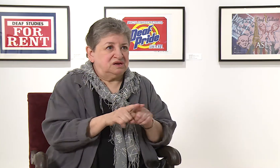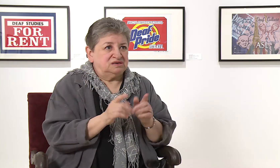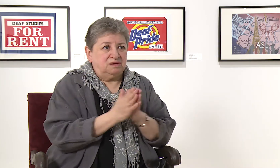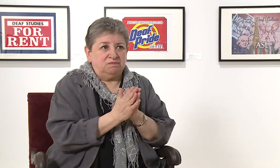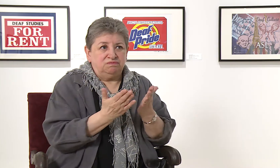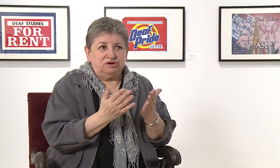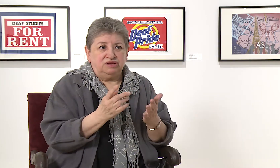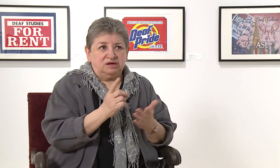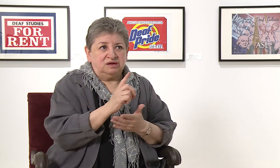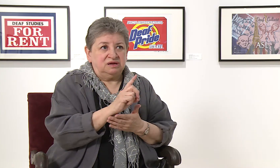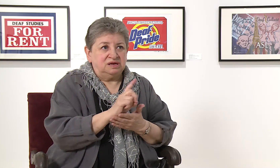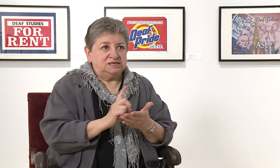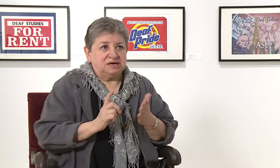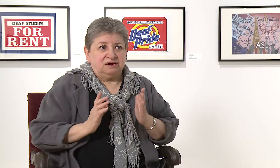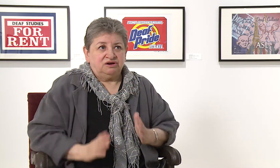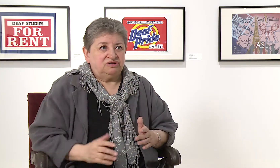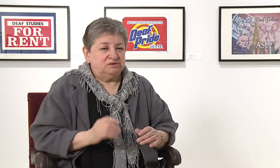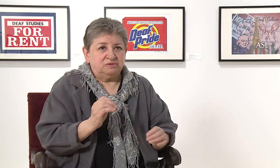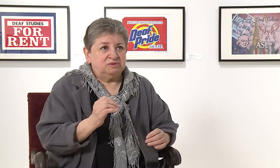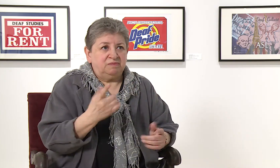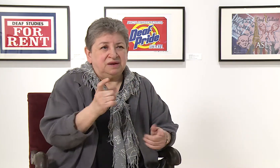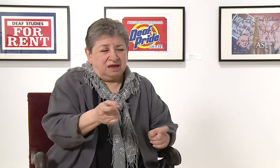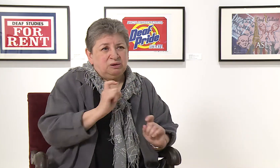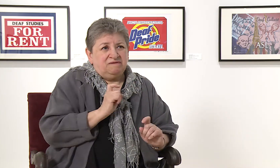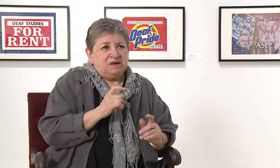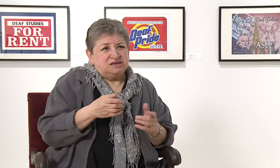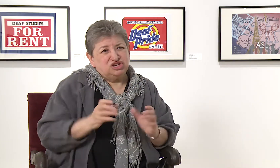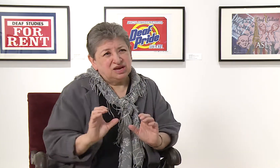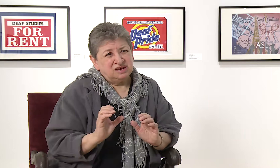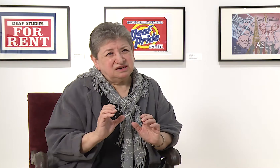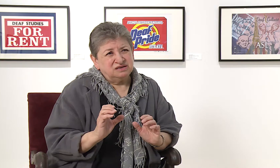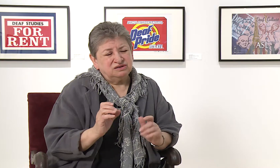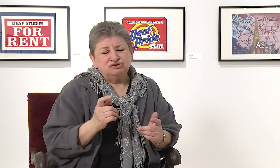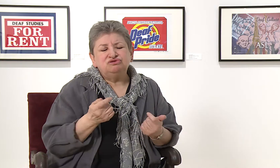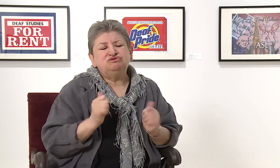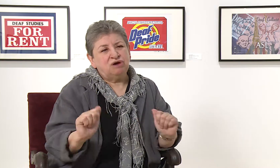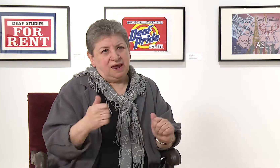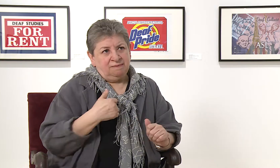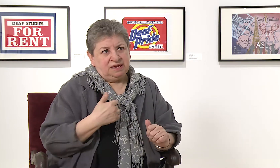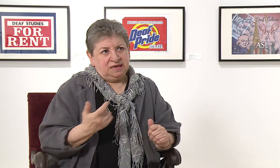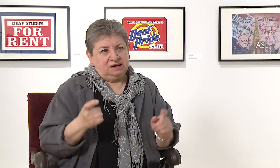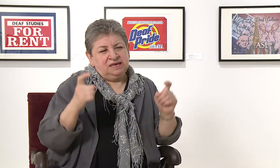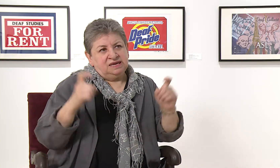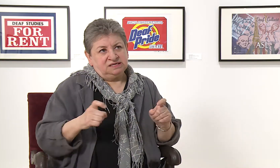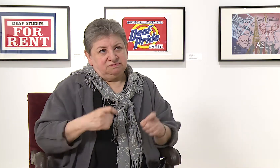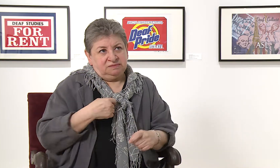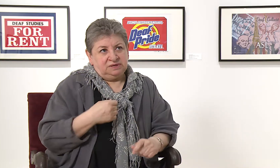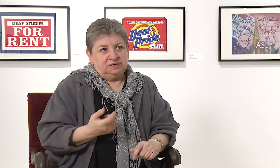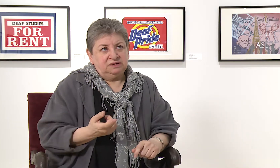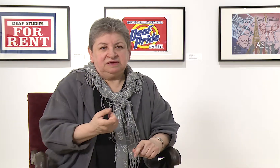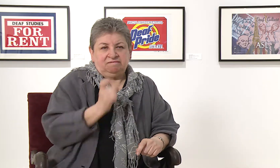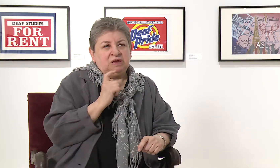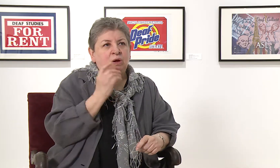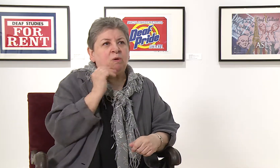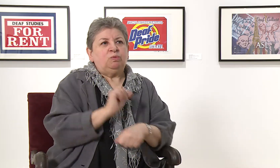and when I told them I had no experience with this particular job, I had never created designs for a book cover,